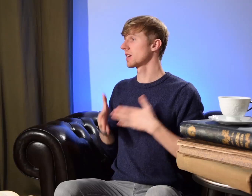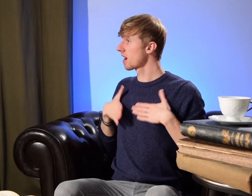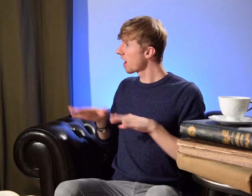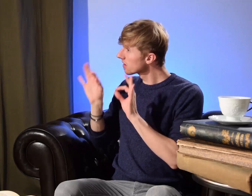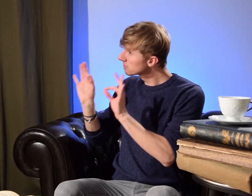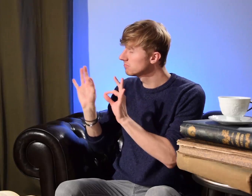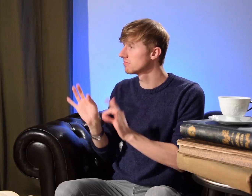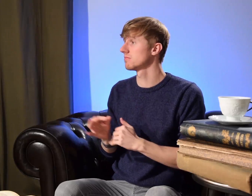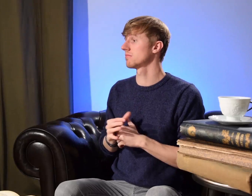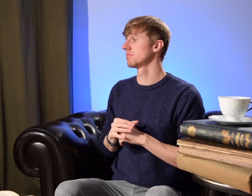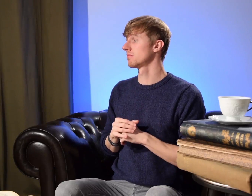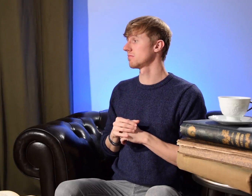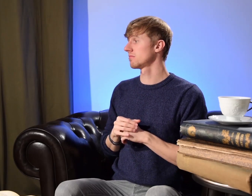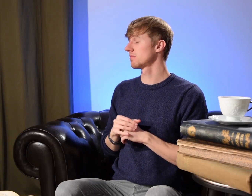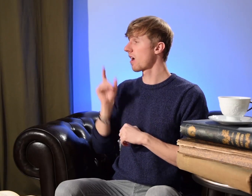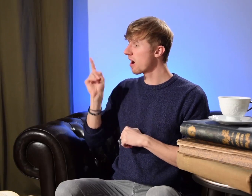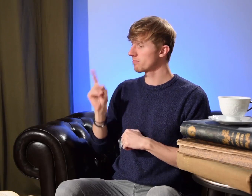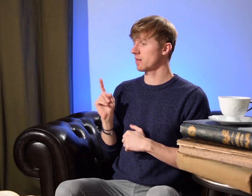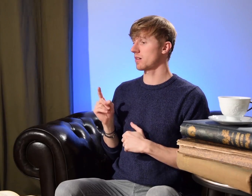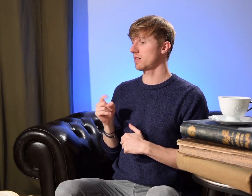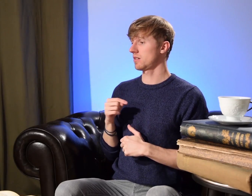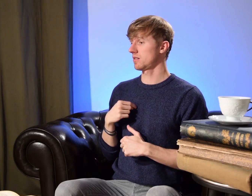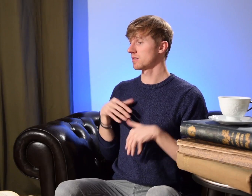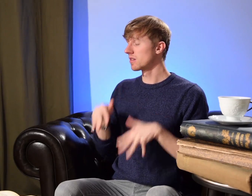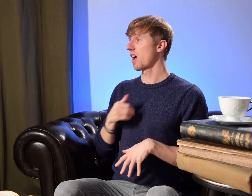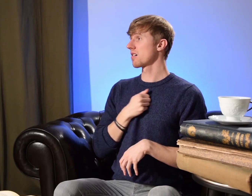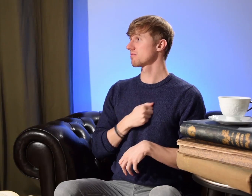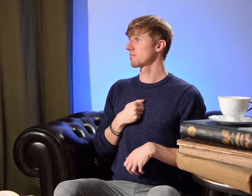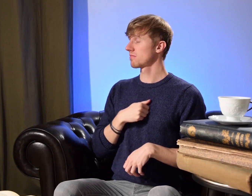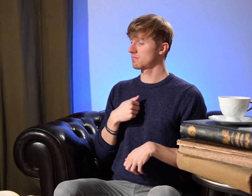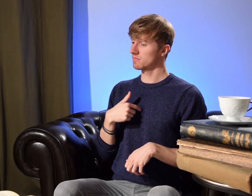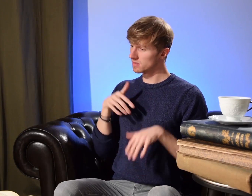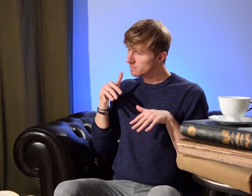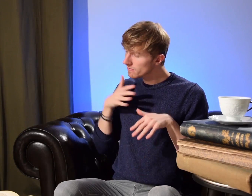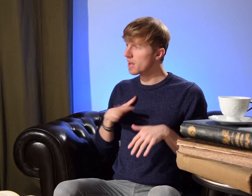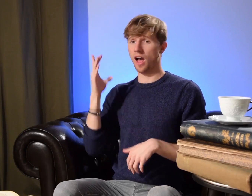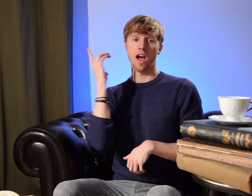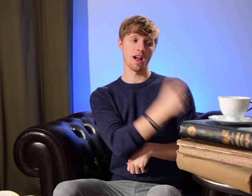"You have given me pretty clothes. But - I have to go home."